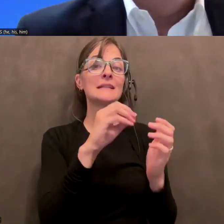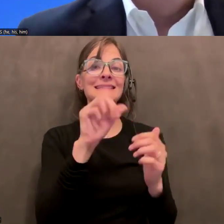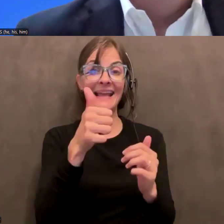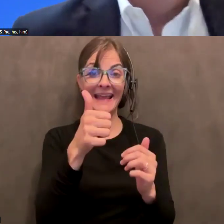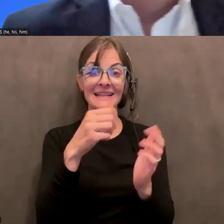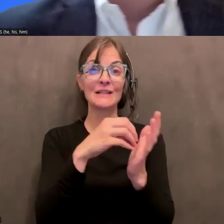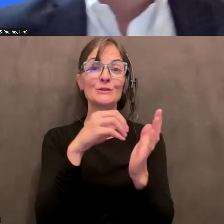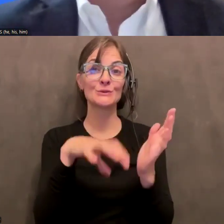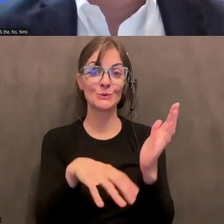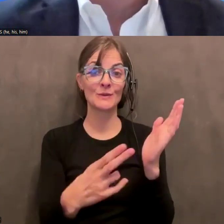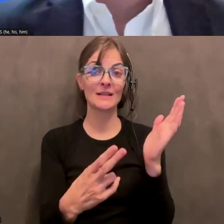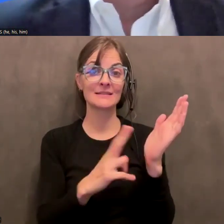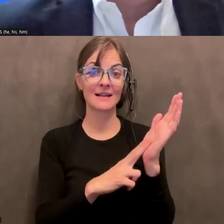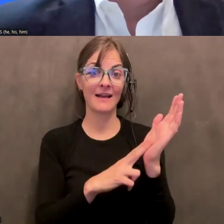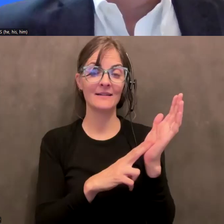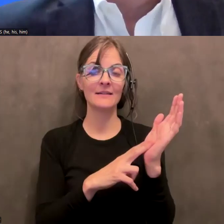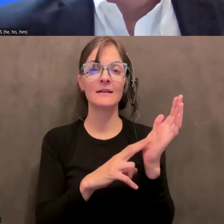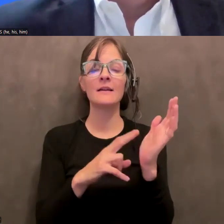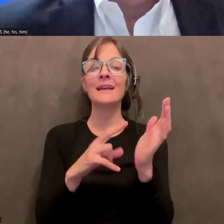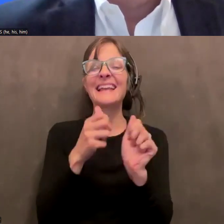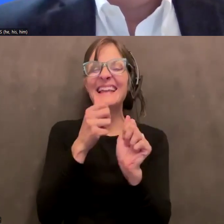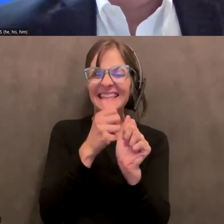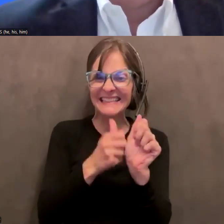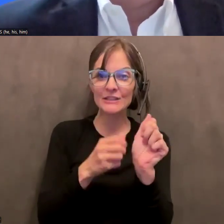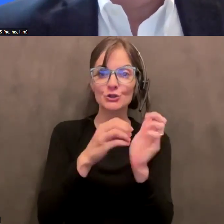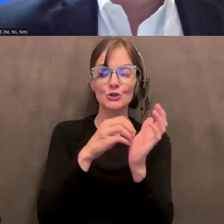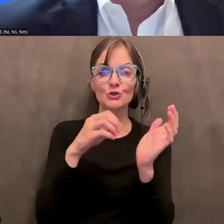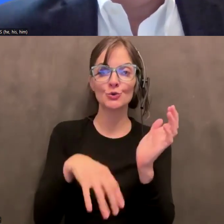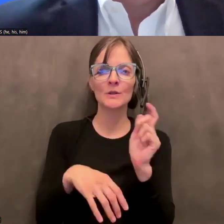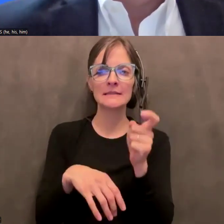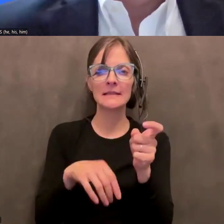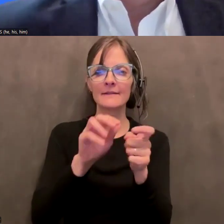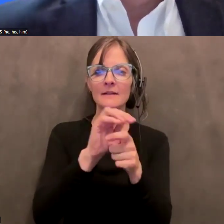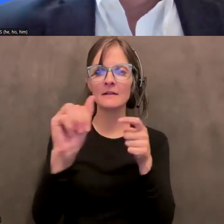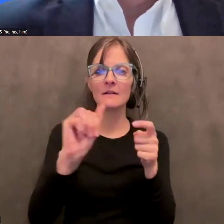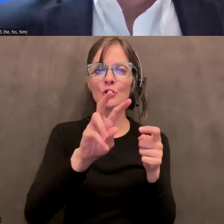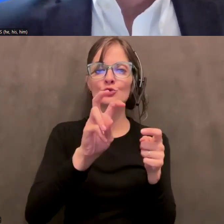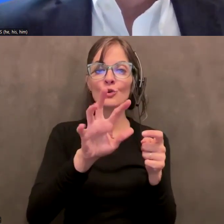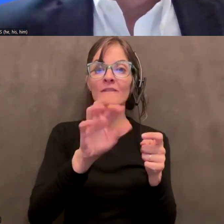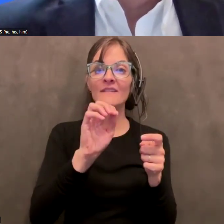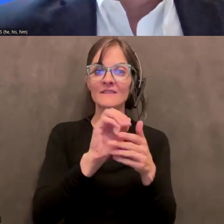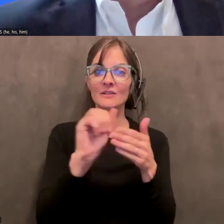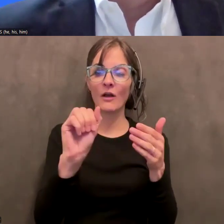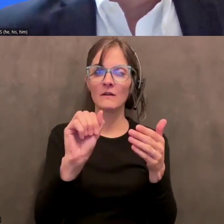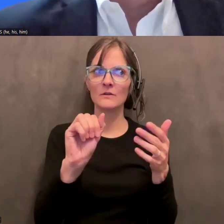which could make a huge difference in a school and a school district. So we're hoping that organically gets more